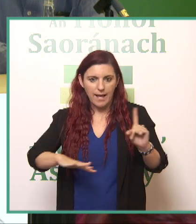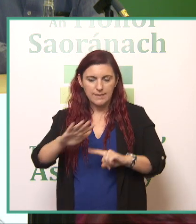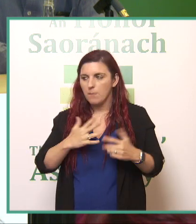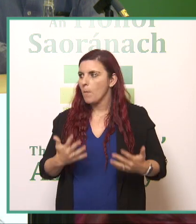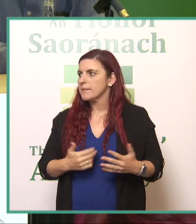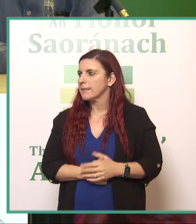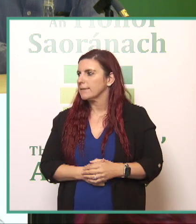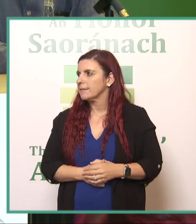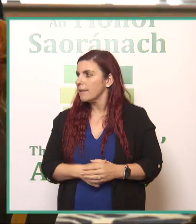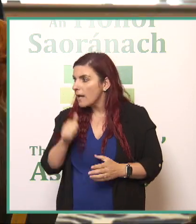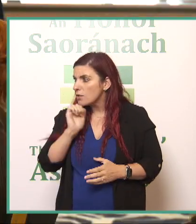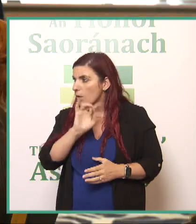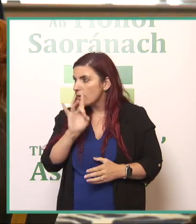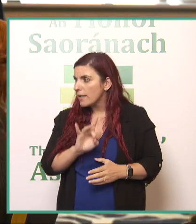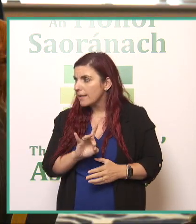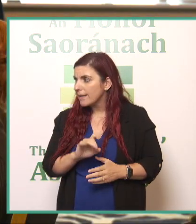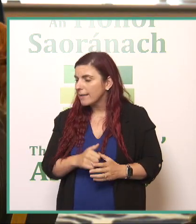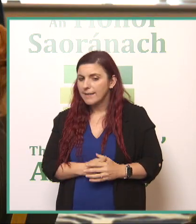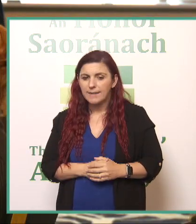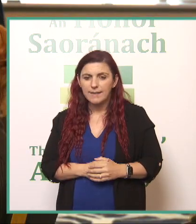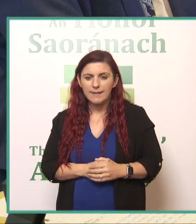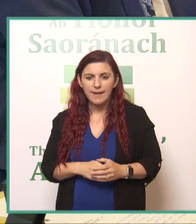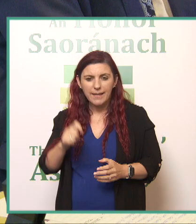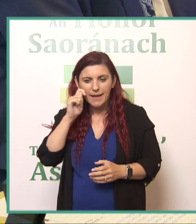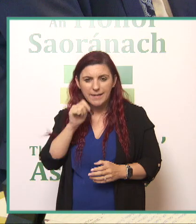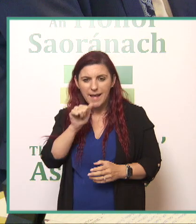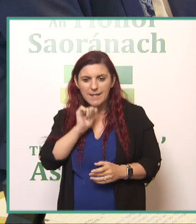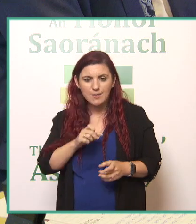if that answers the question for you I think it answers it in a way that everything seems